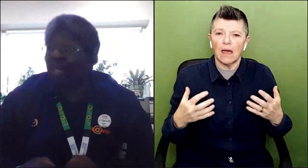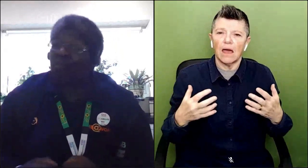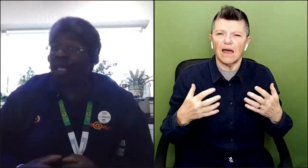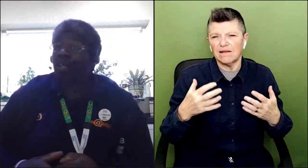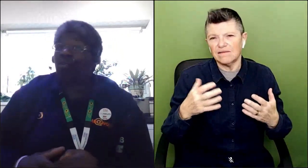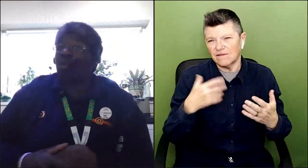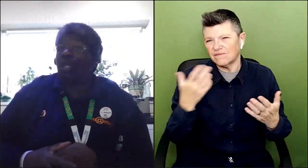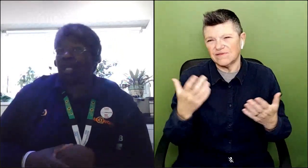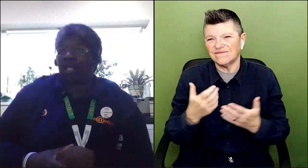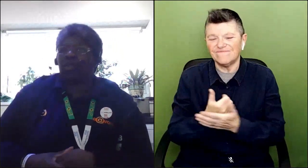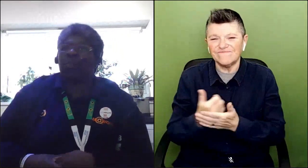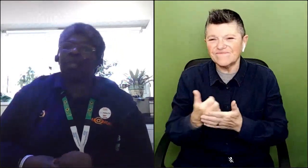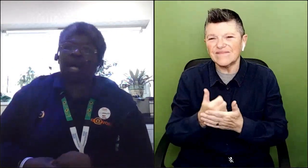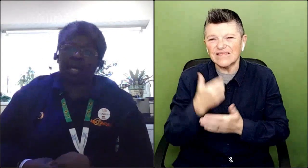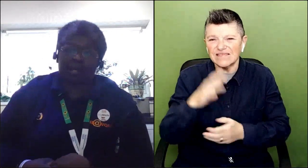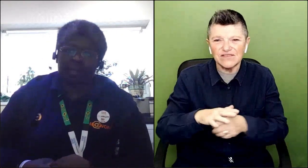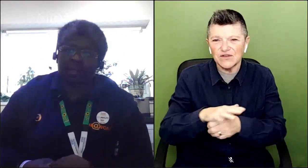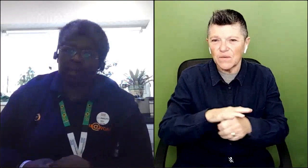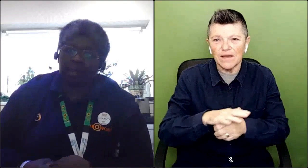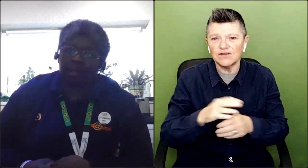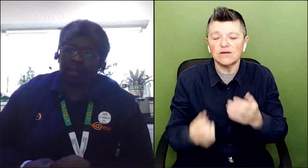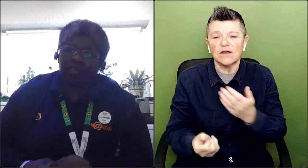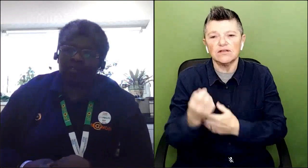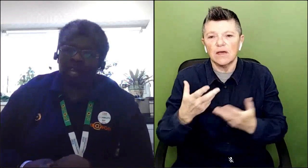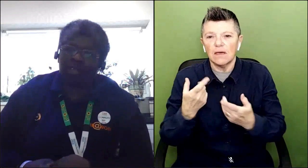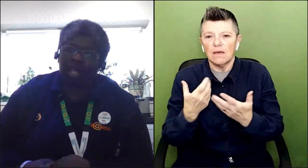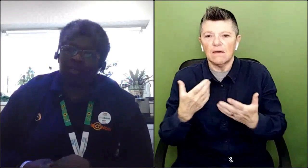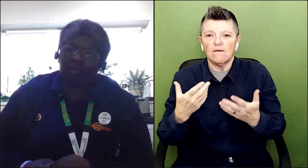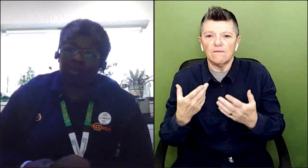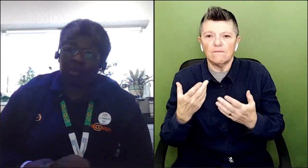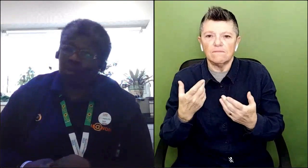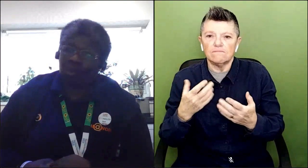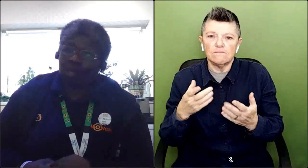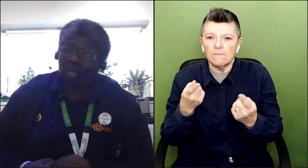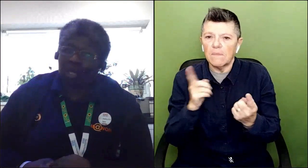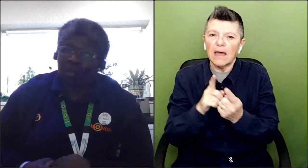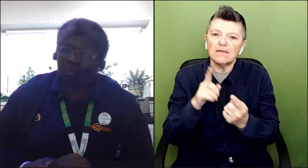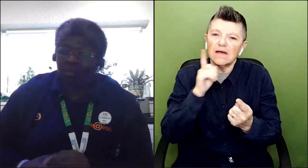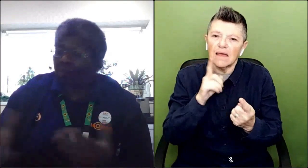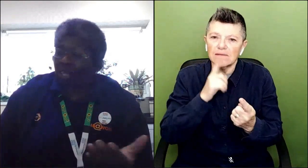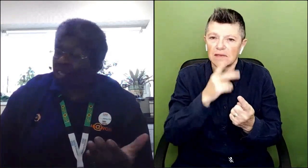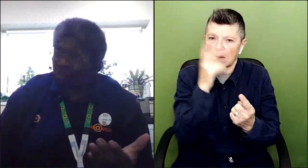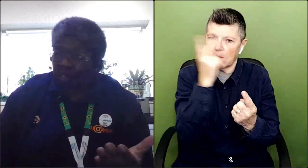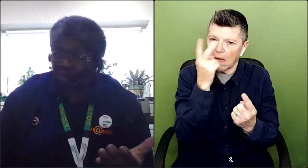He fell in love with a lady that was blind that found out that through the advancements